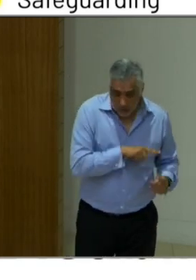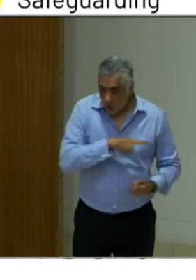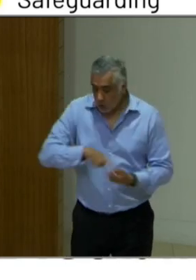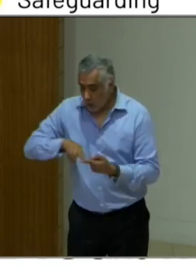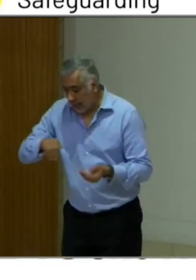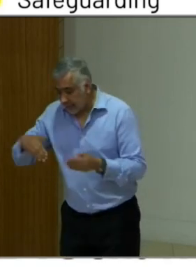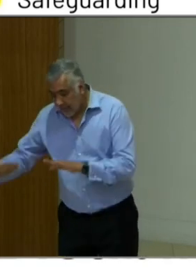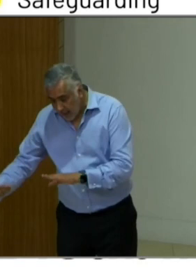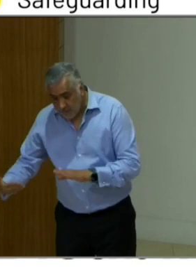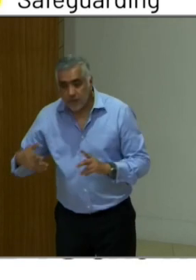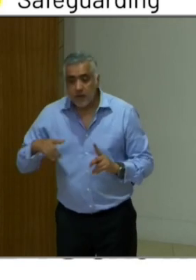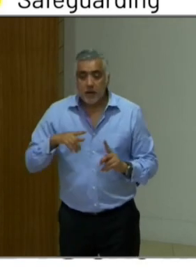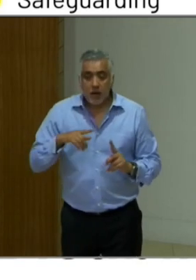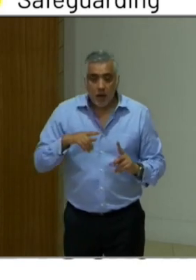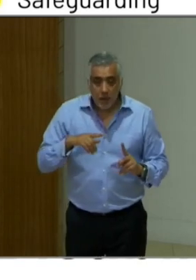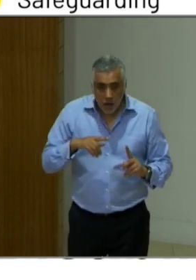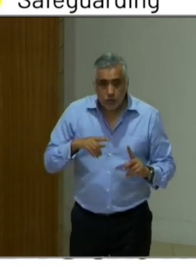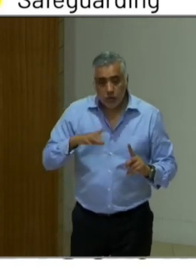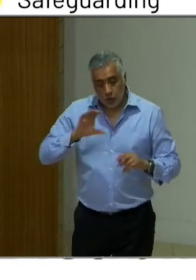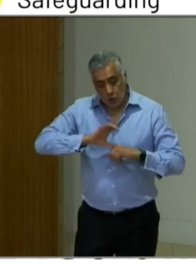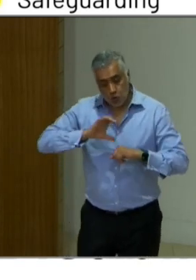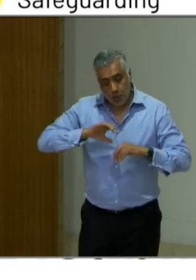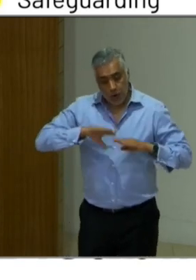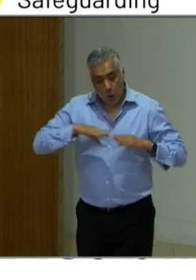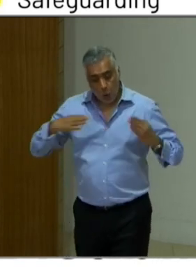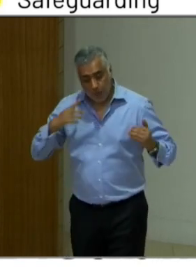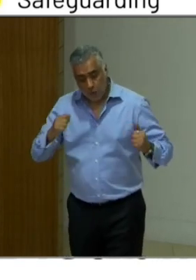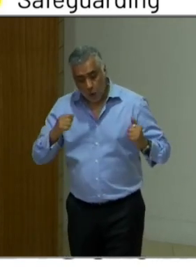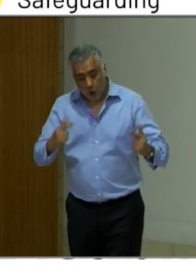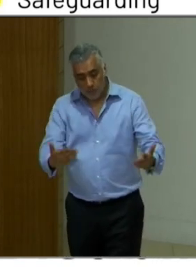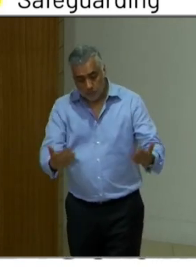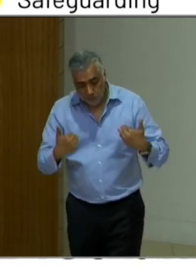About the need in the Church to be open to all, and to accept and embrace